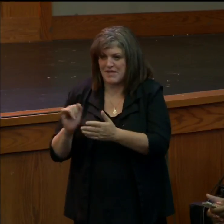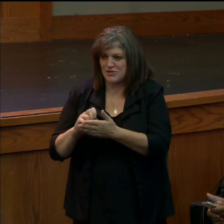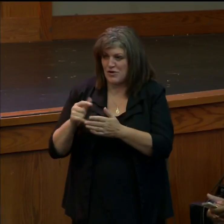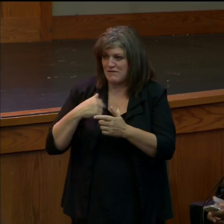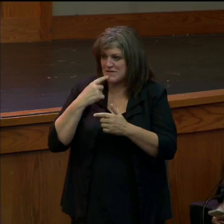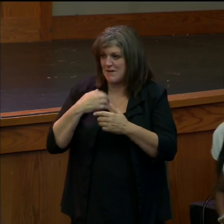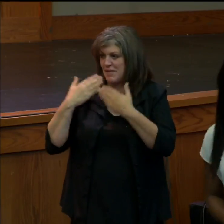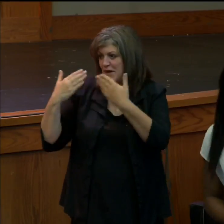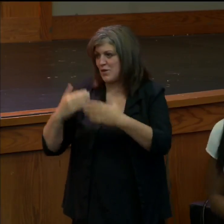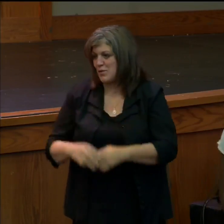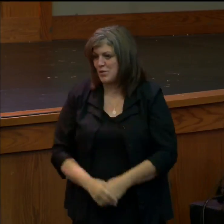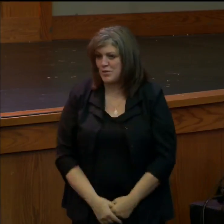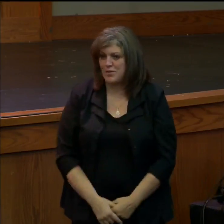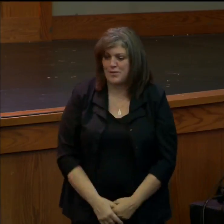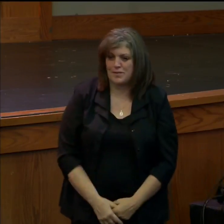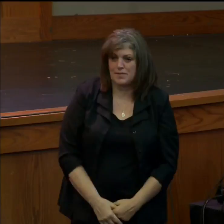THANK YOU.